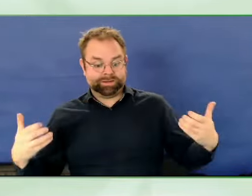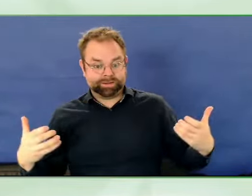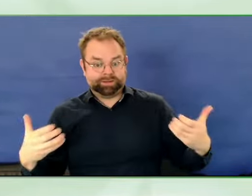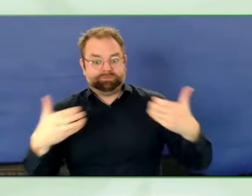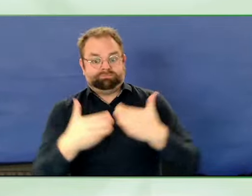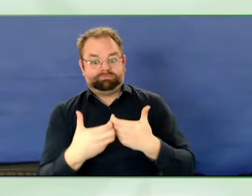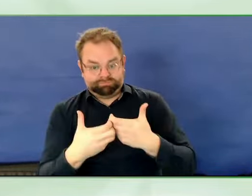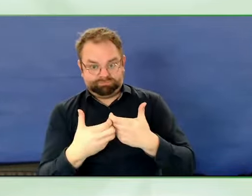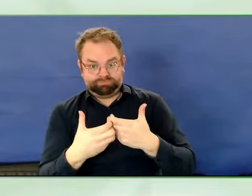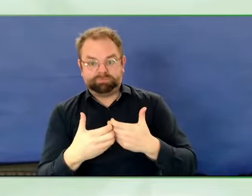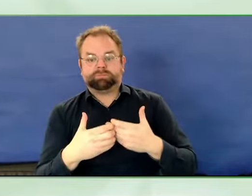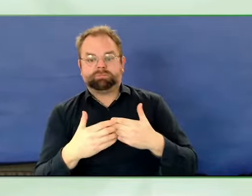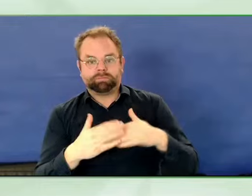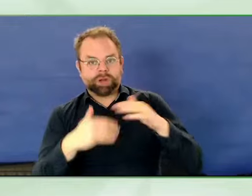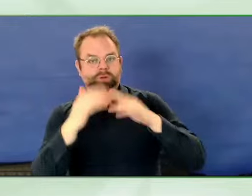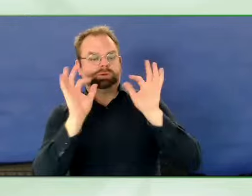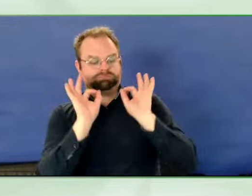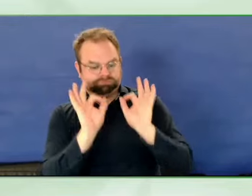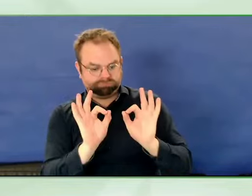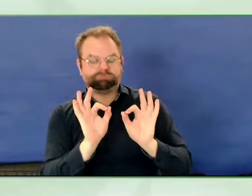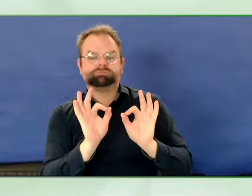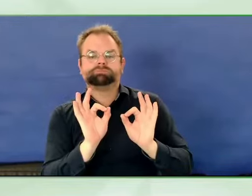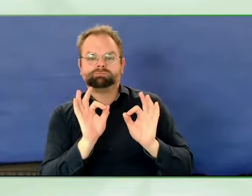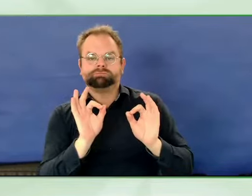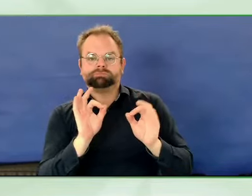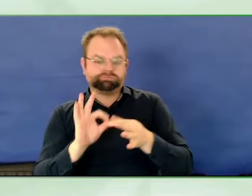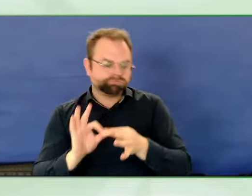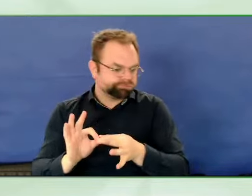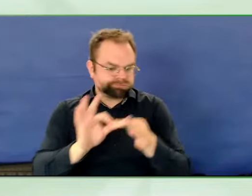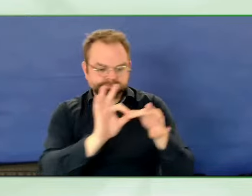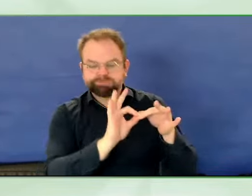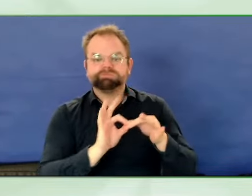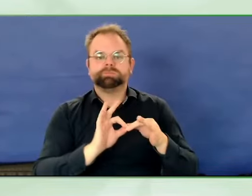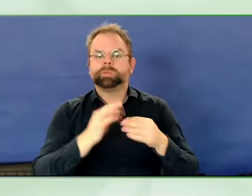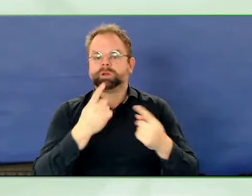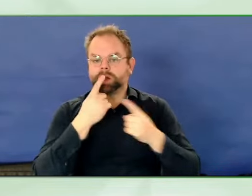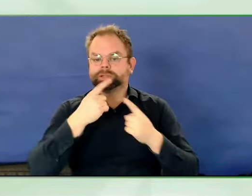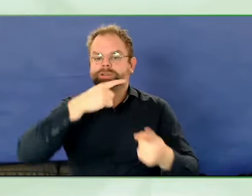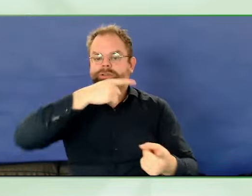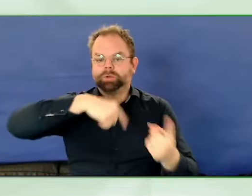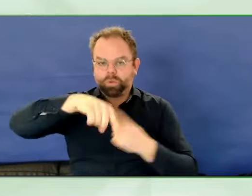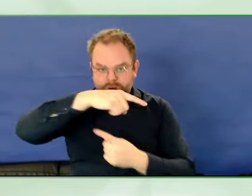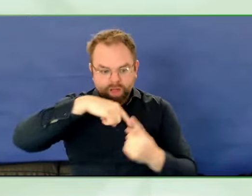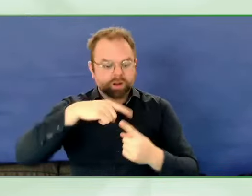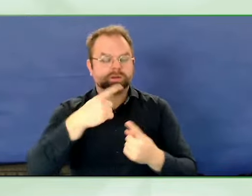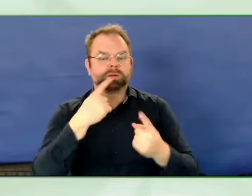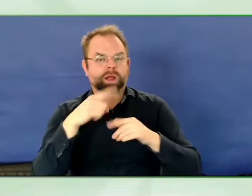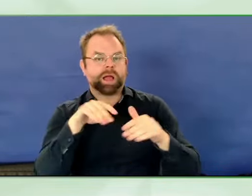This piece of information was enough to irritate them but what I think is not to leave them